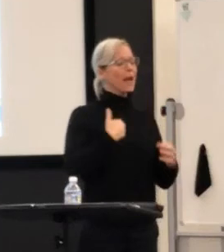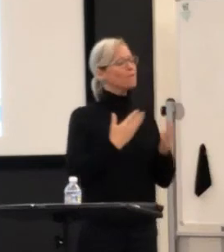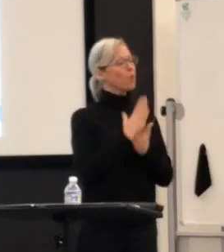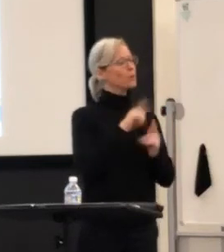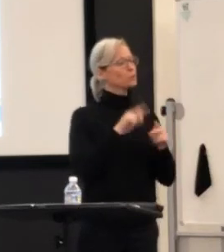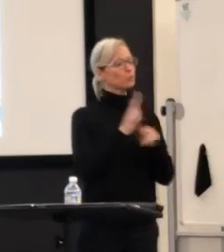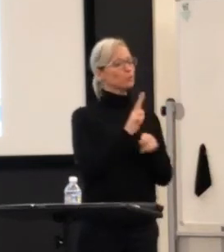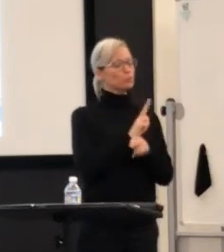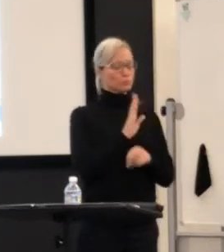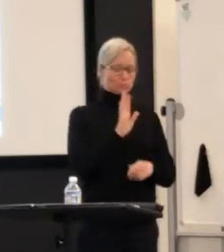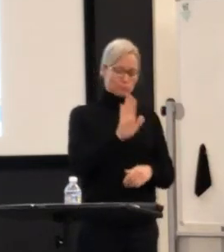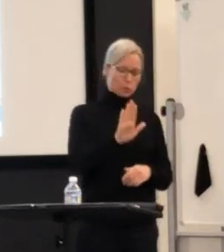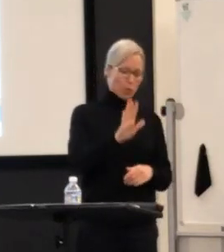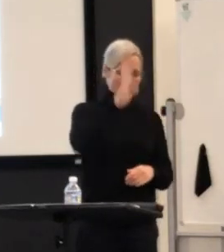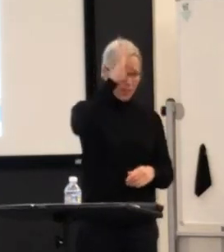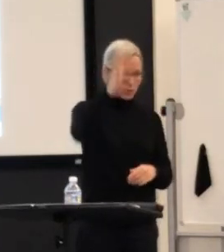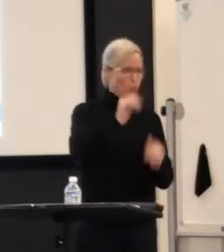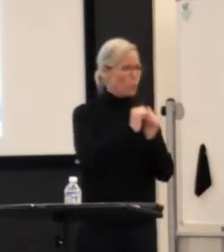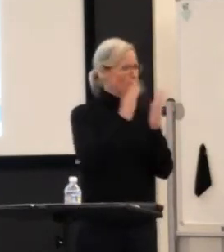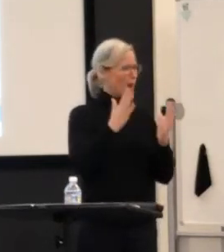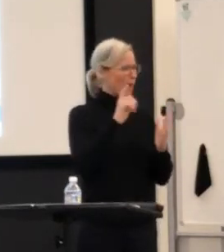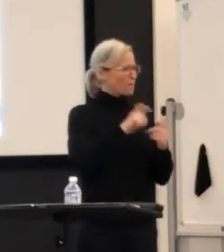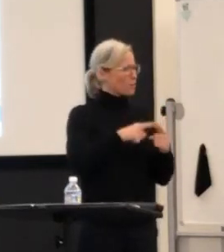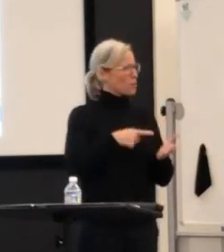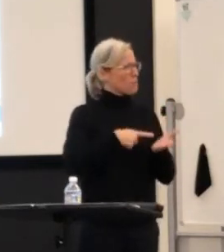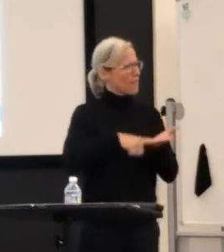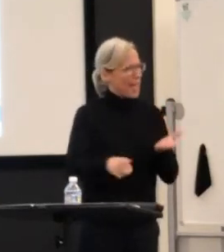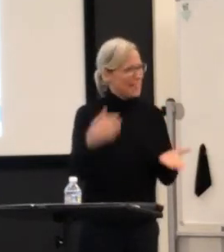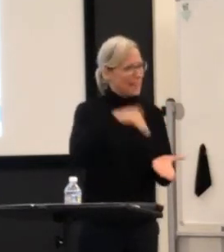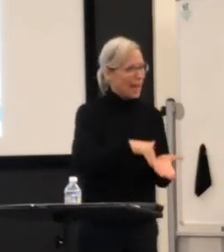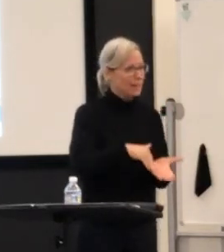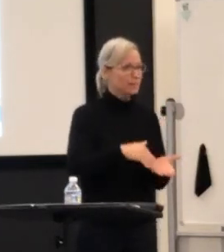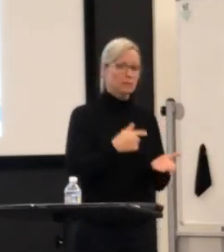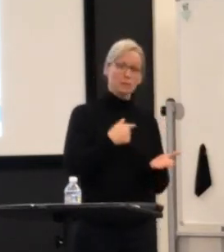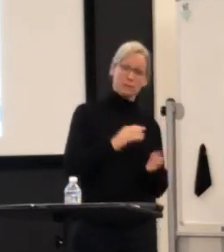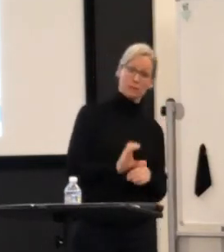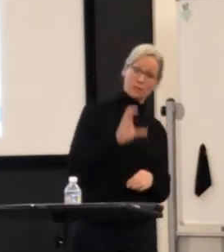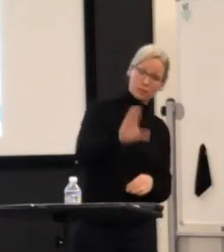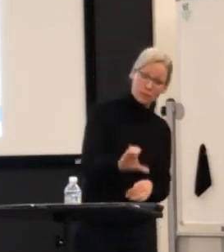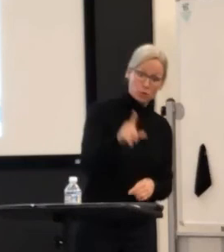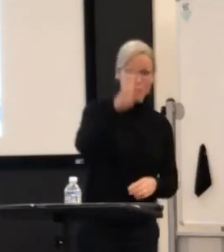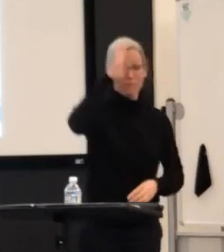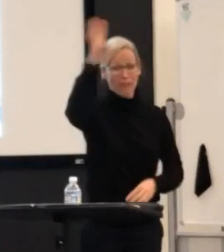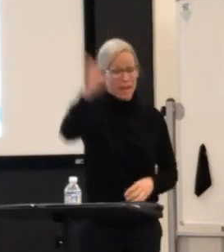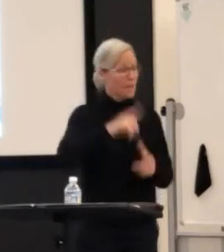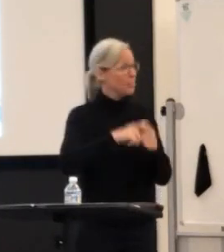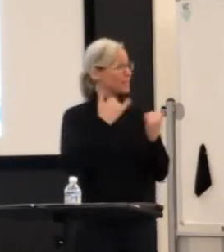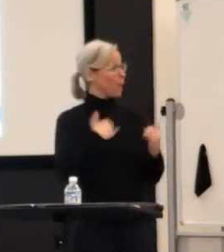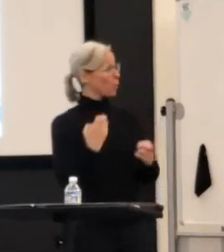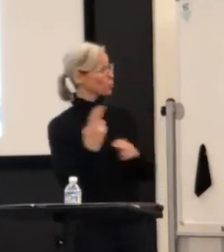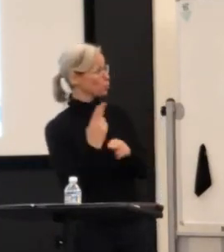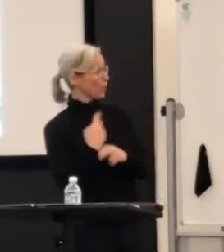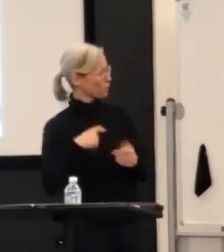But you then can sell the patent or license it to other universities or companies just as if